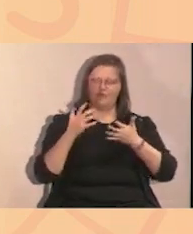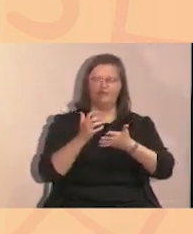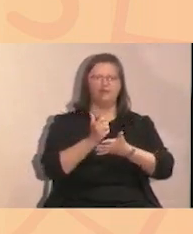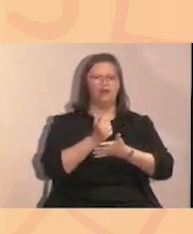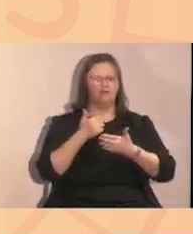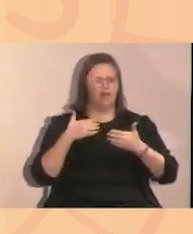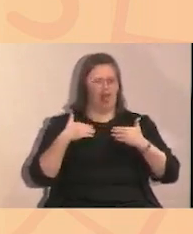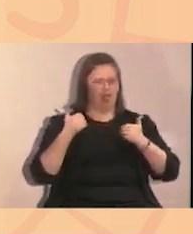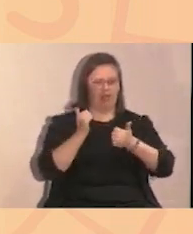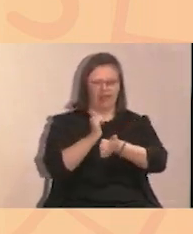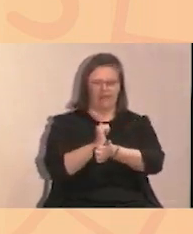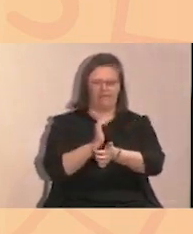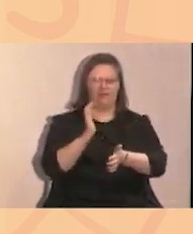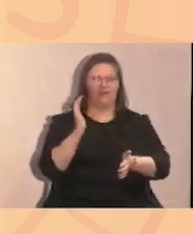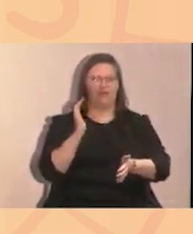To smile with laughter.